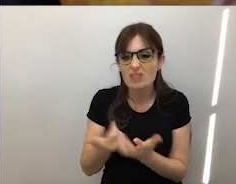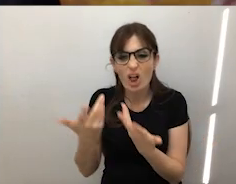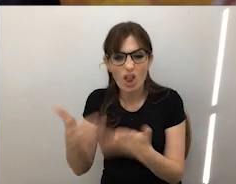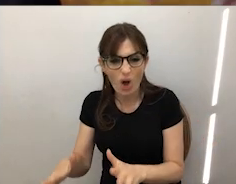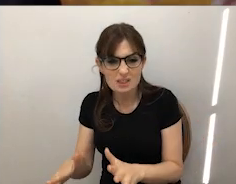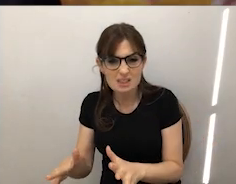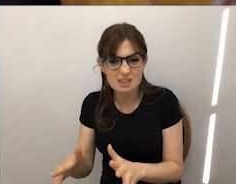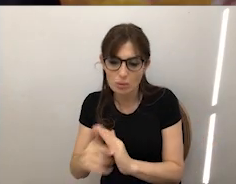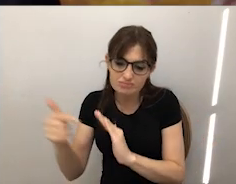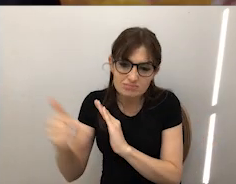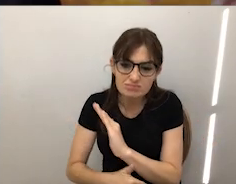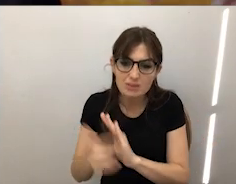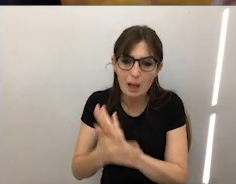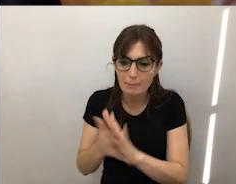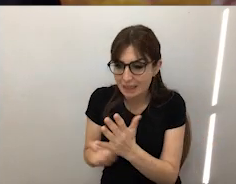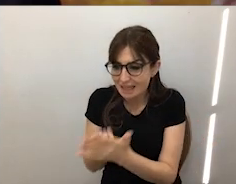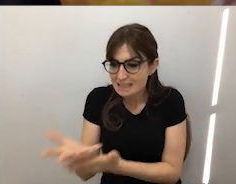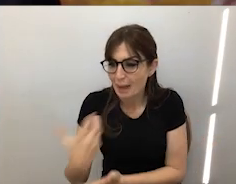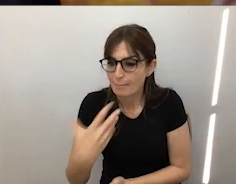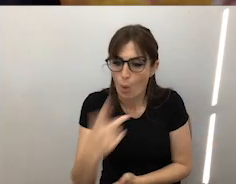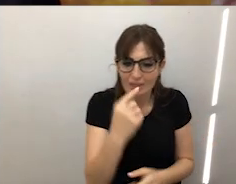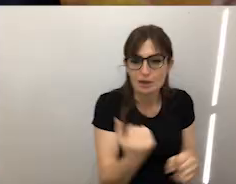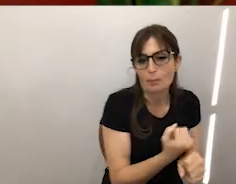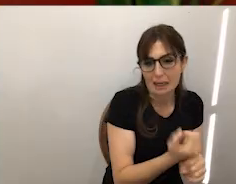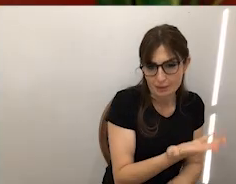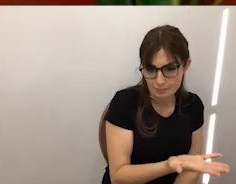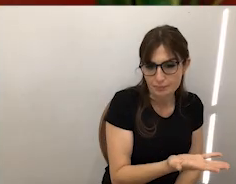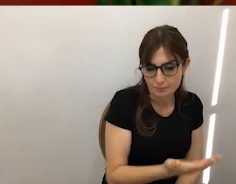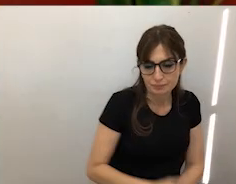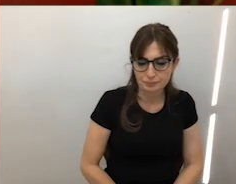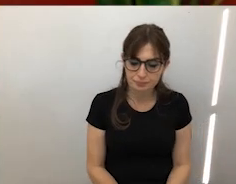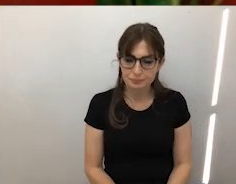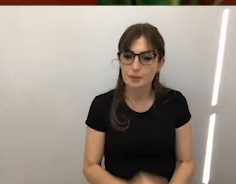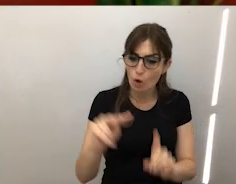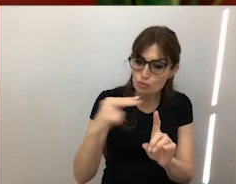or loss is where expenses are greater than revenue. A review of the expenses will show